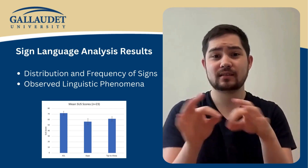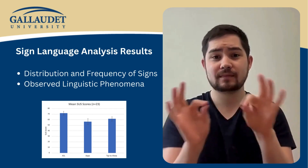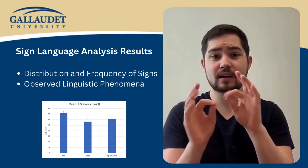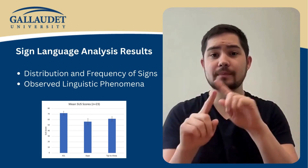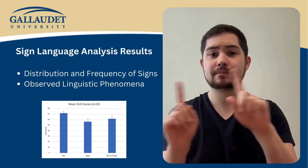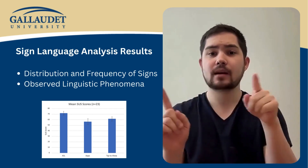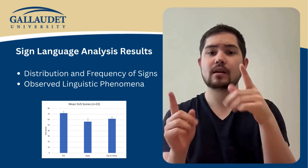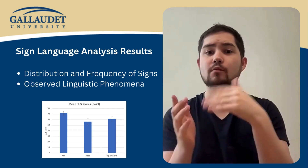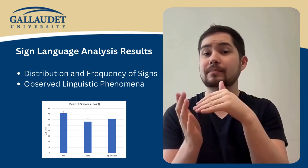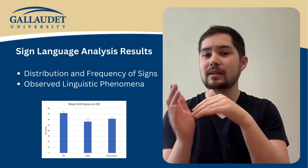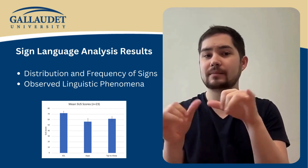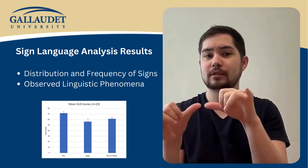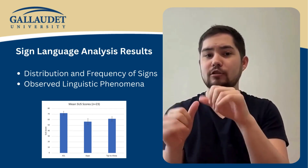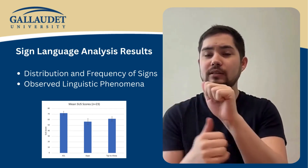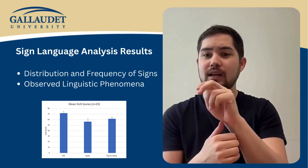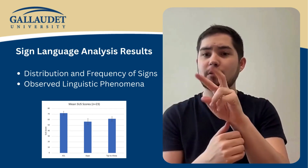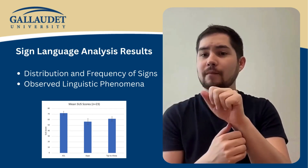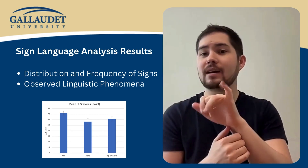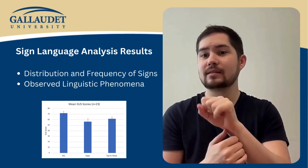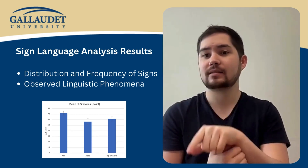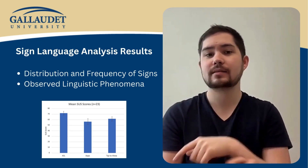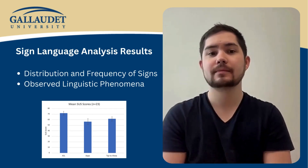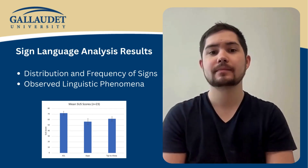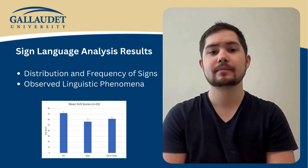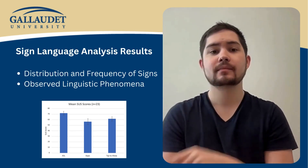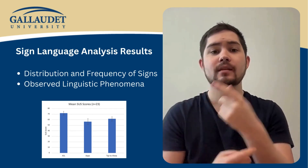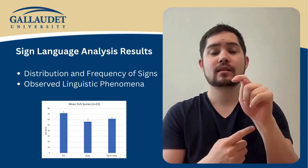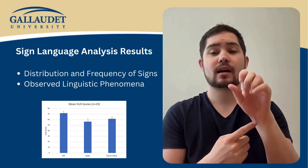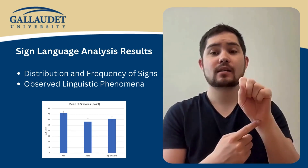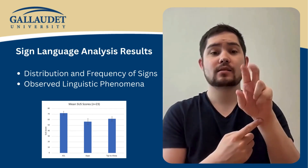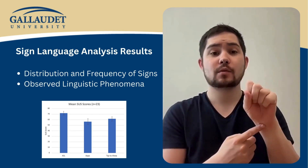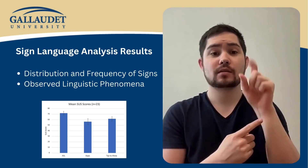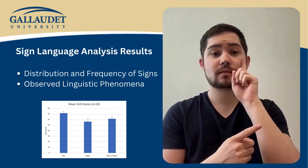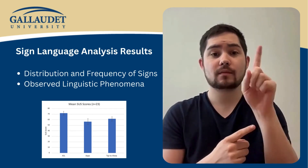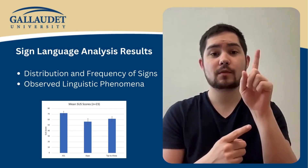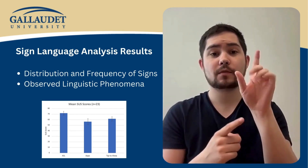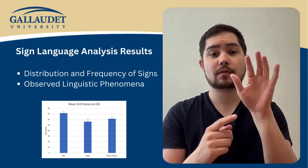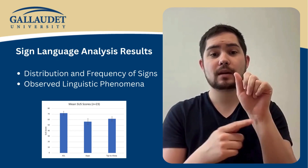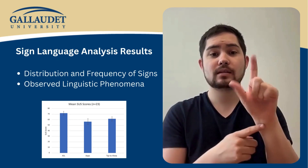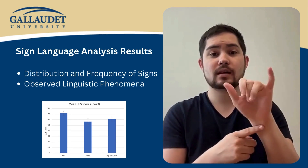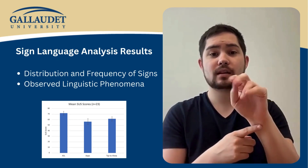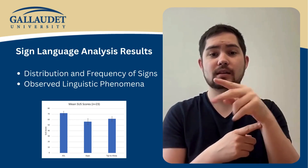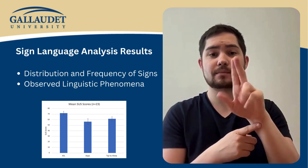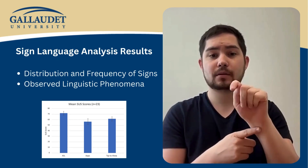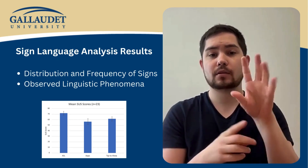differences are statistically significant, although the repeated-measures ANOVA is. The SUS